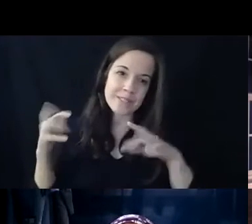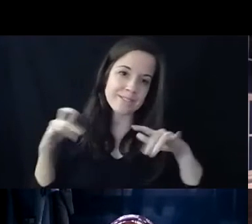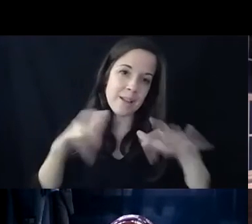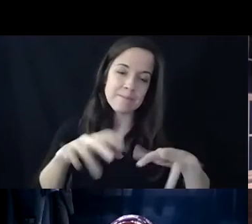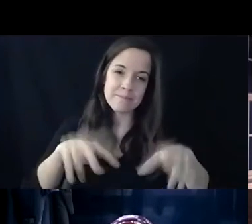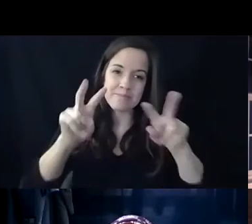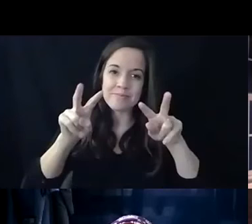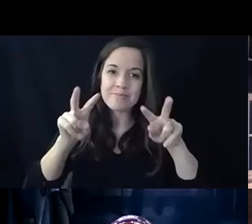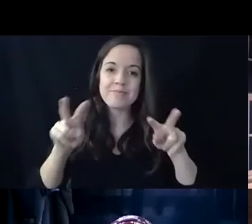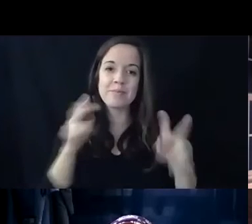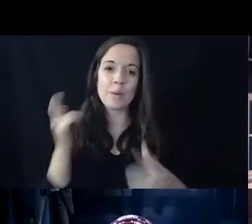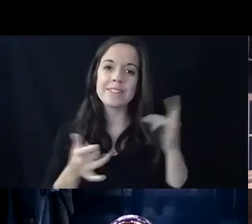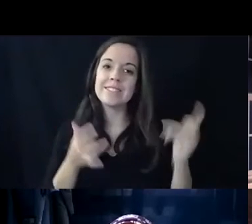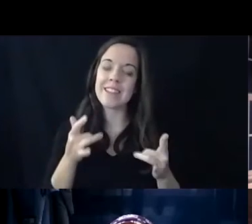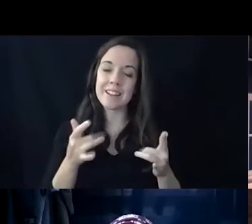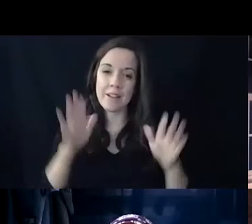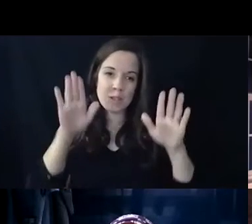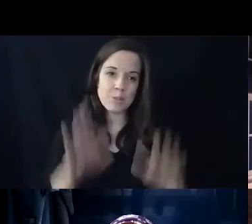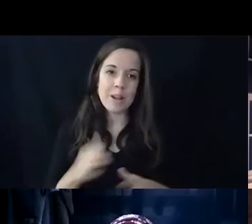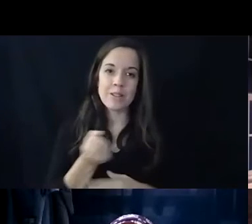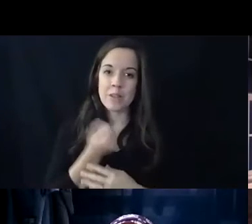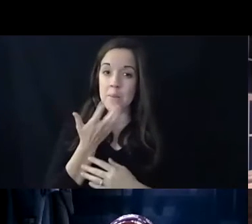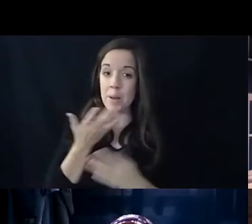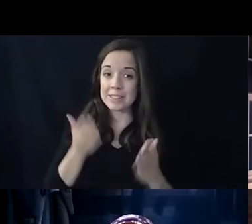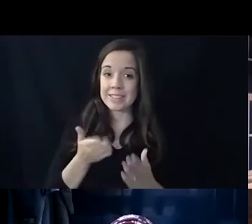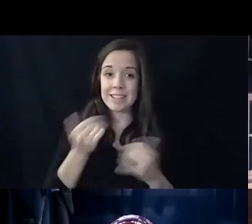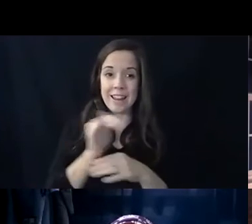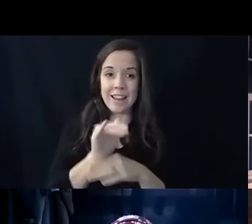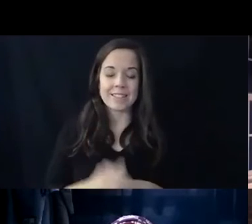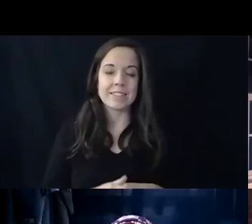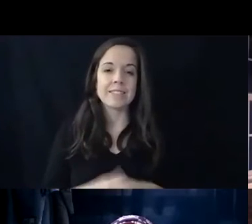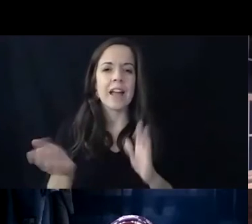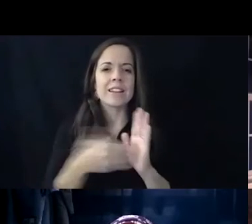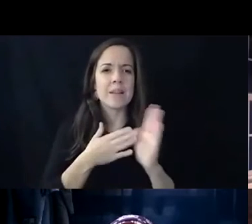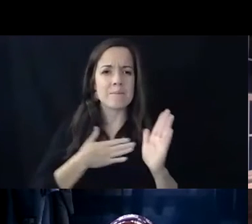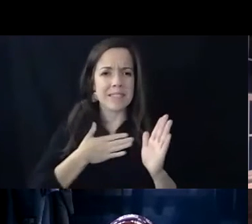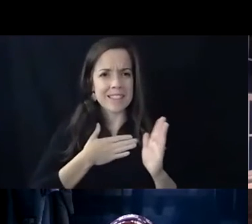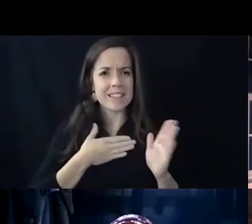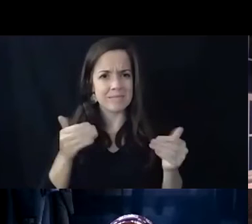excited to have these wonderful poets tonight. And again, please do use the chat because one of